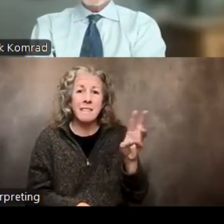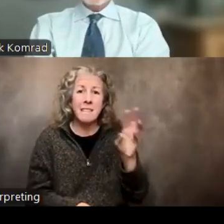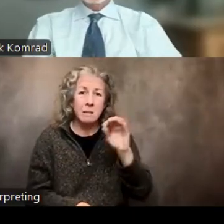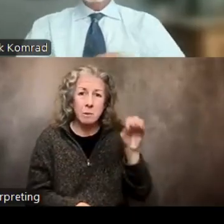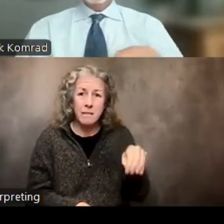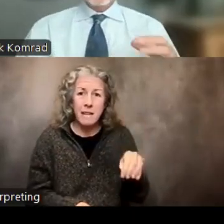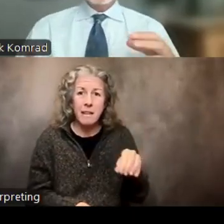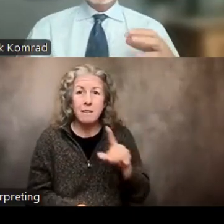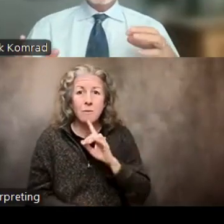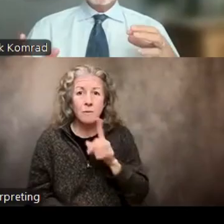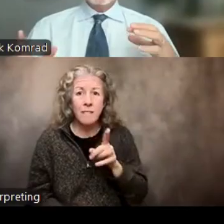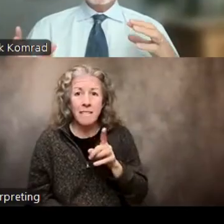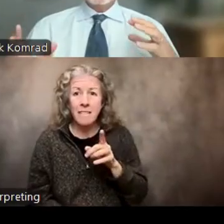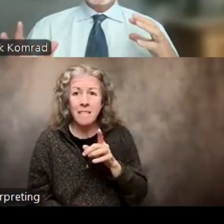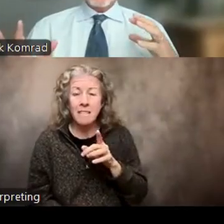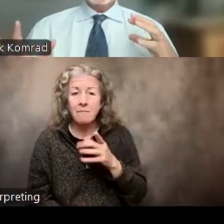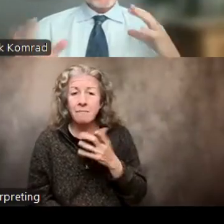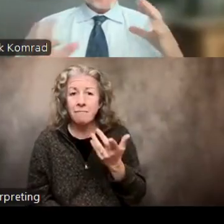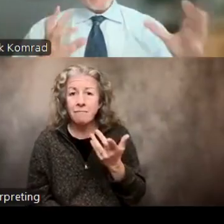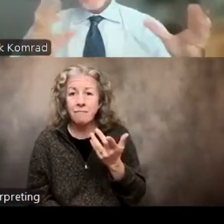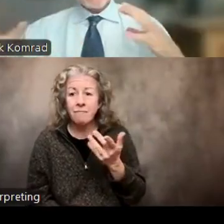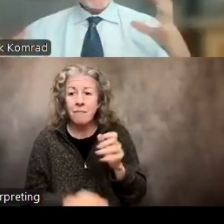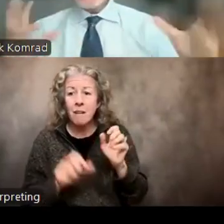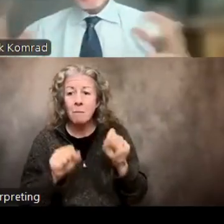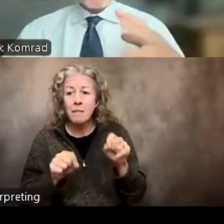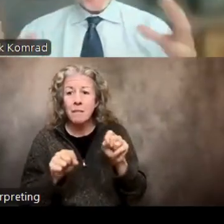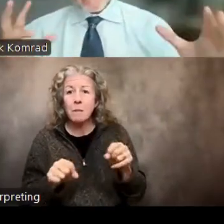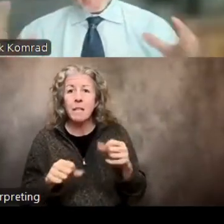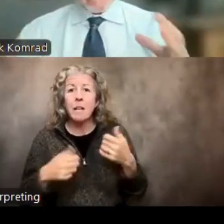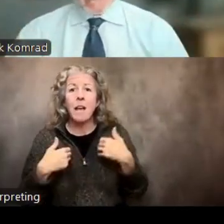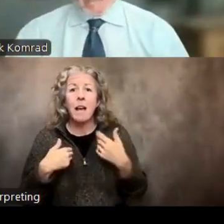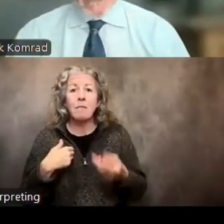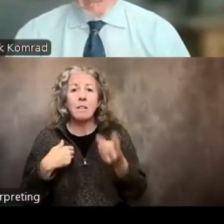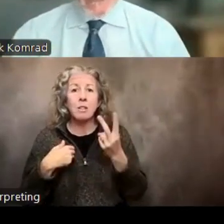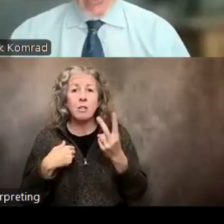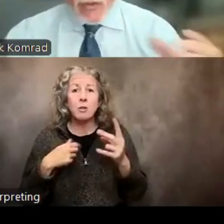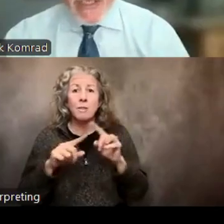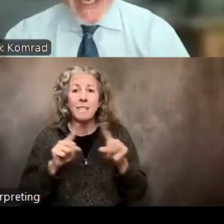that the possibility of two different psychiatrists agreeing